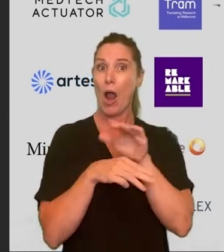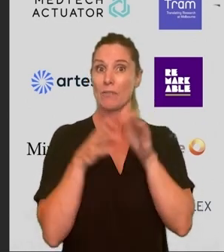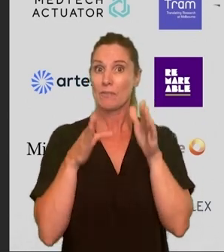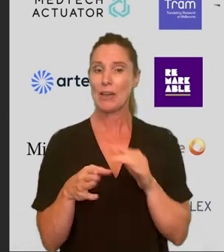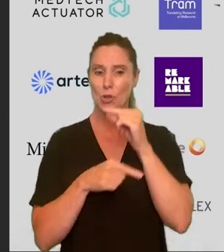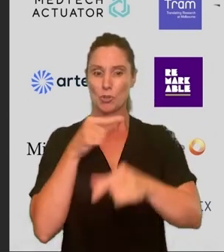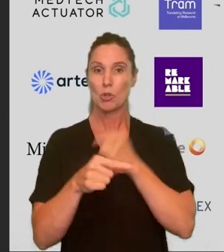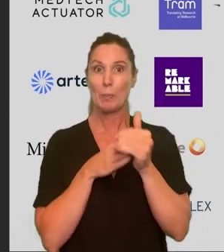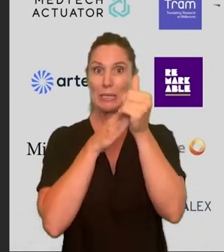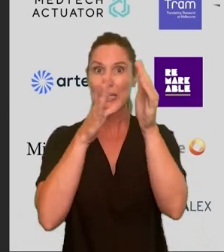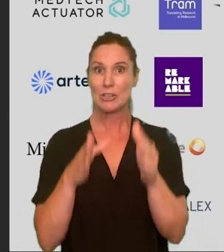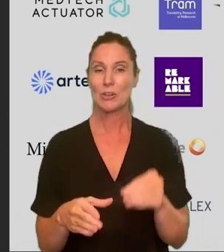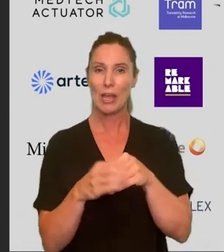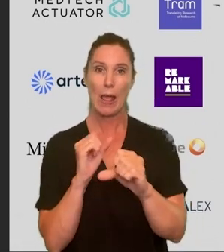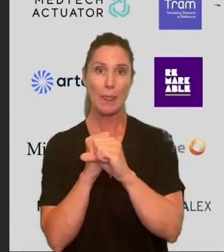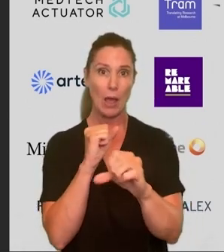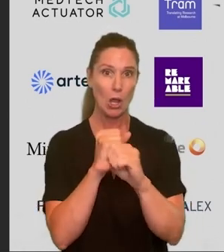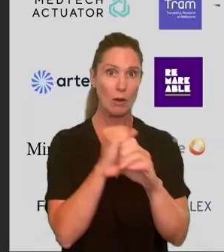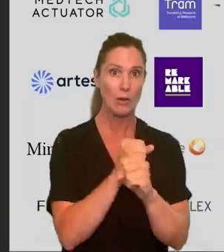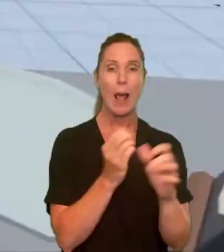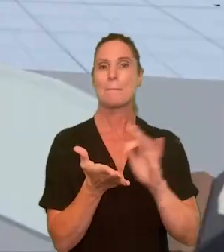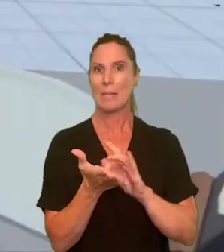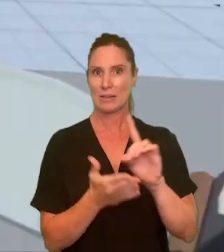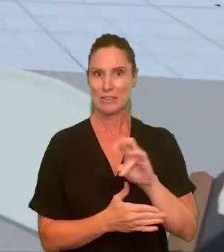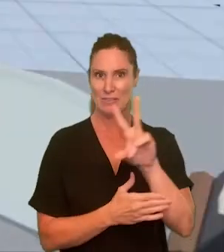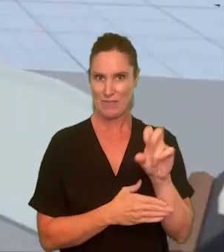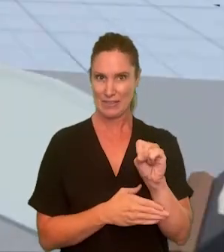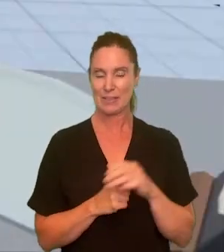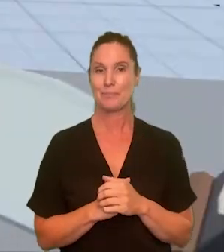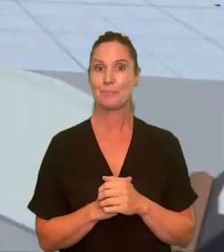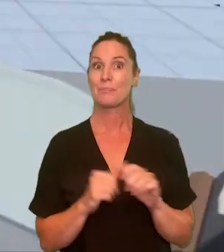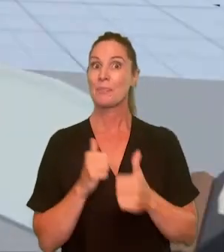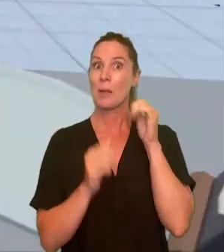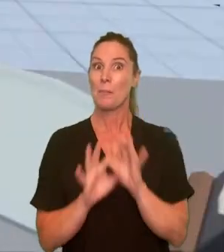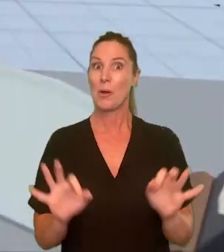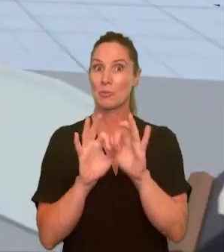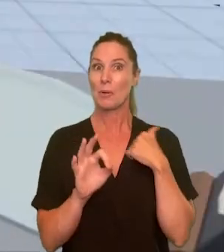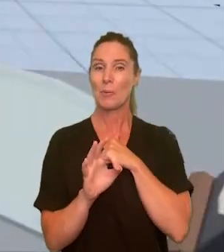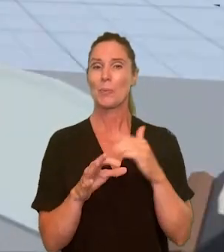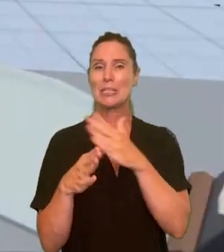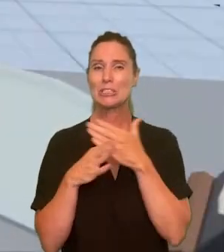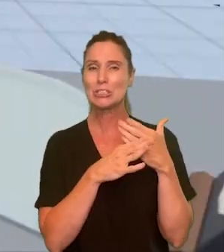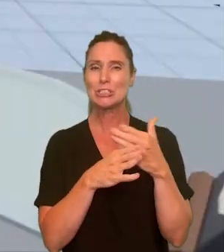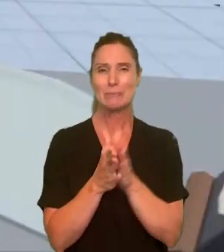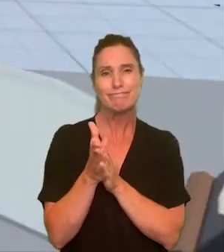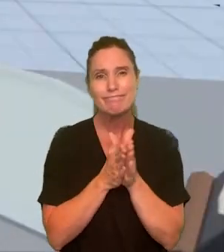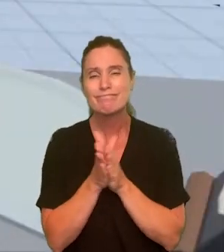in the commercialisation of medical devices. But most importantly, we share a passion about making a positive impact